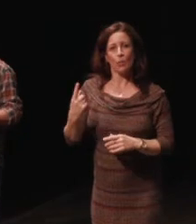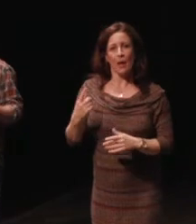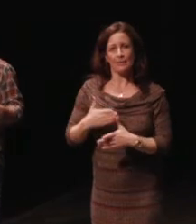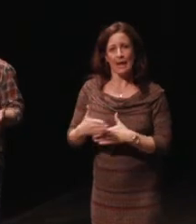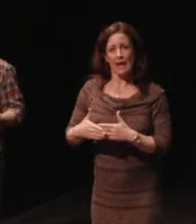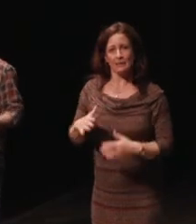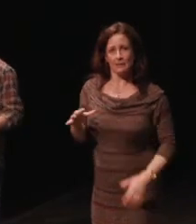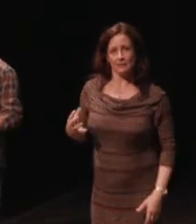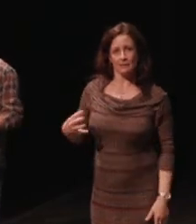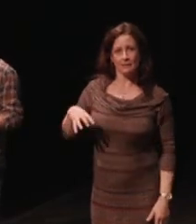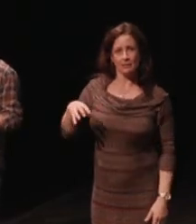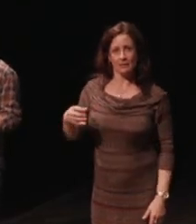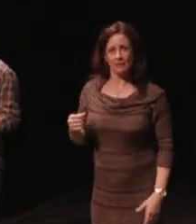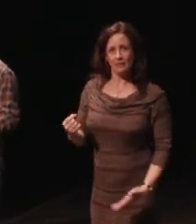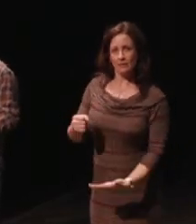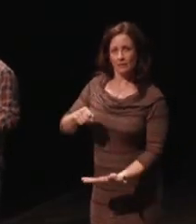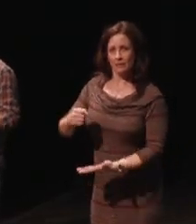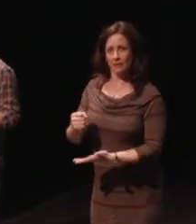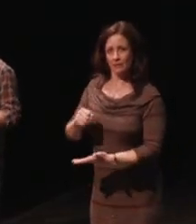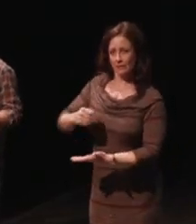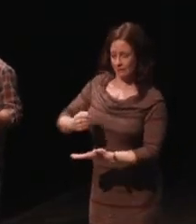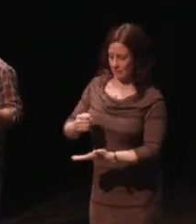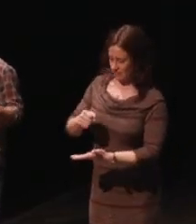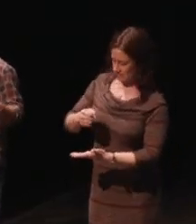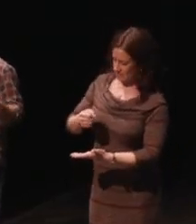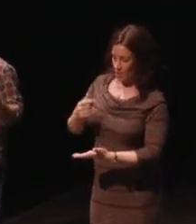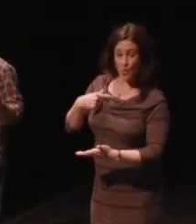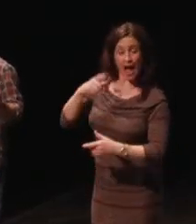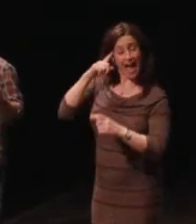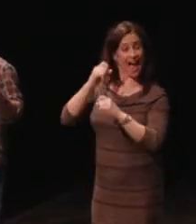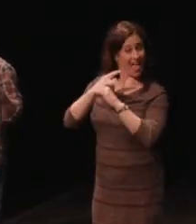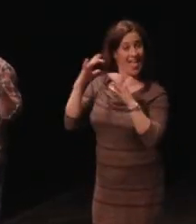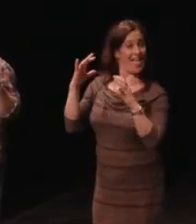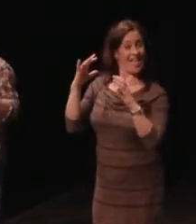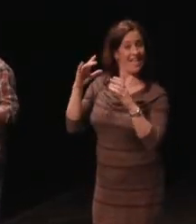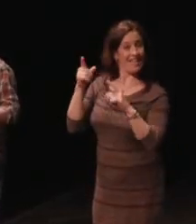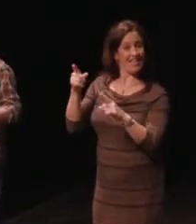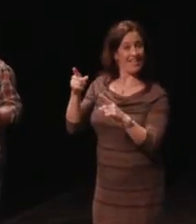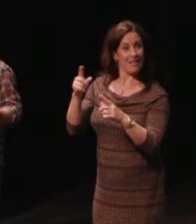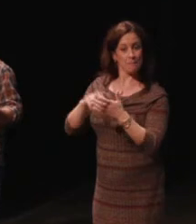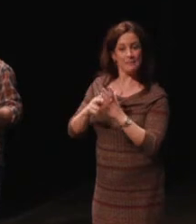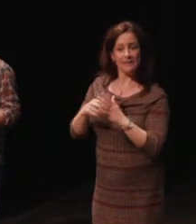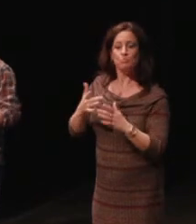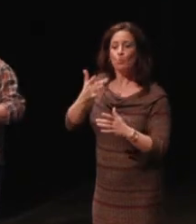And I believe that meant that they would want to have a Lock-on aiming,